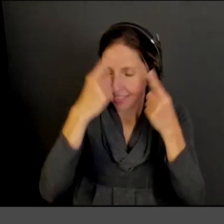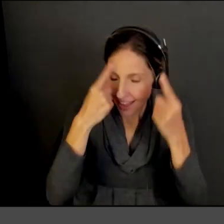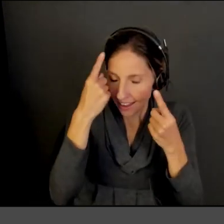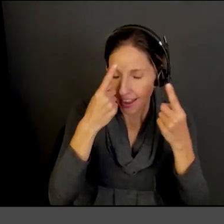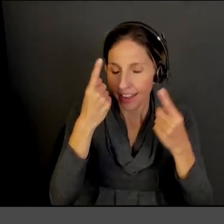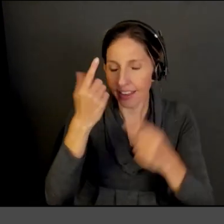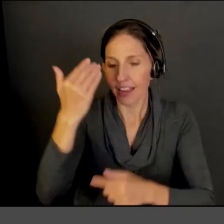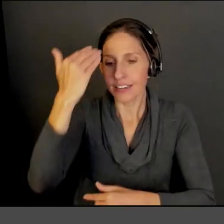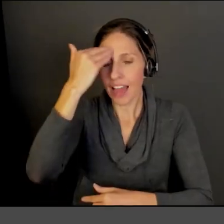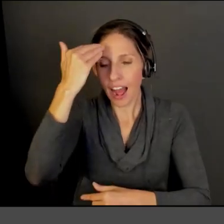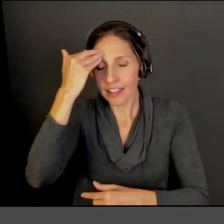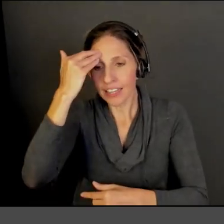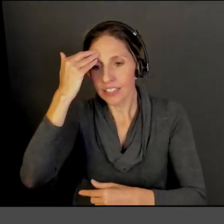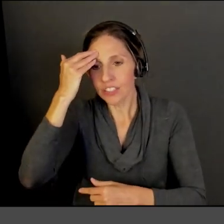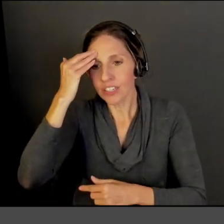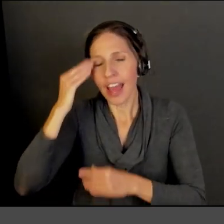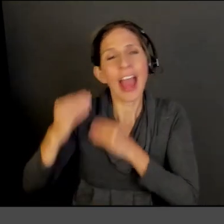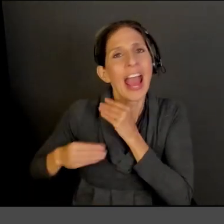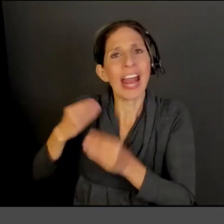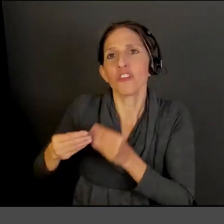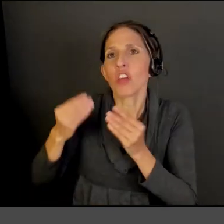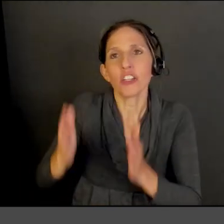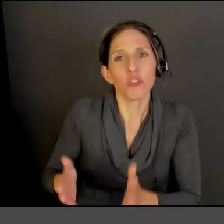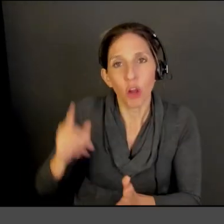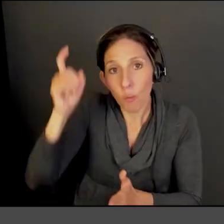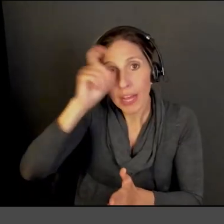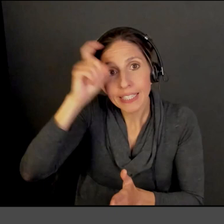OF PRESENT, A RESPONSE TO ALL THAT